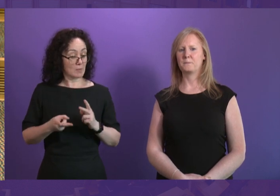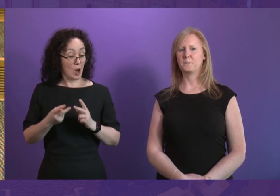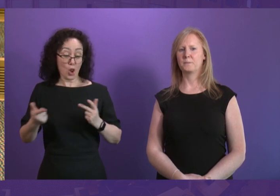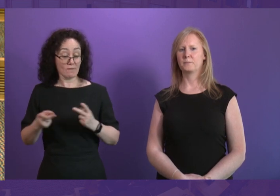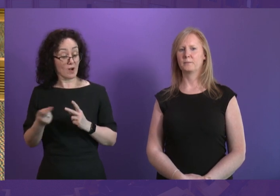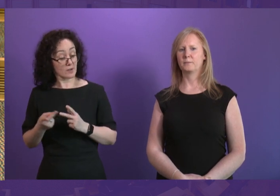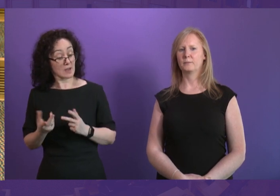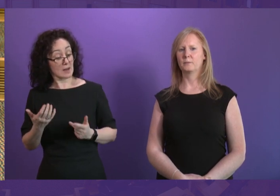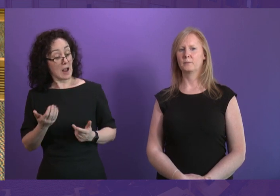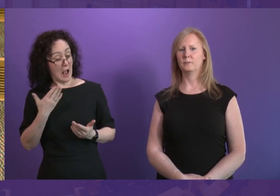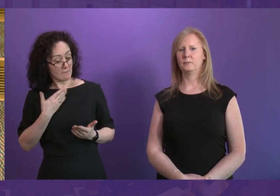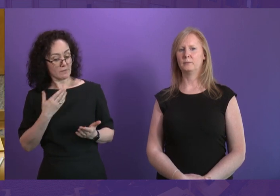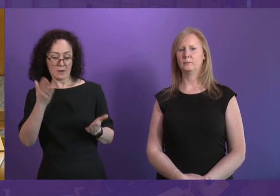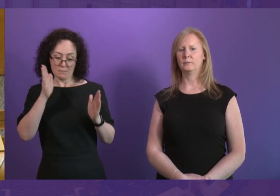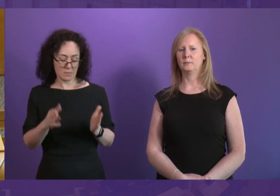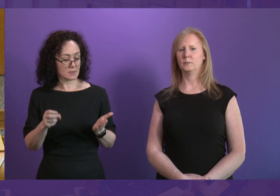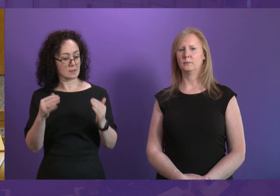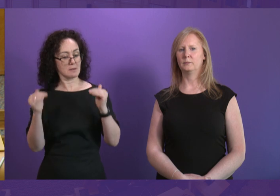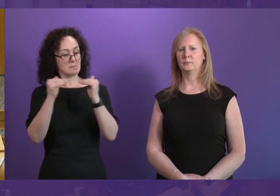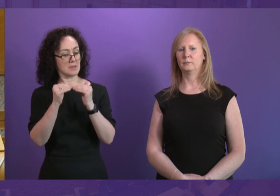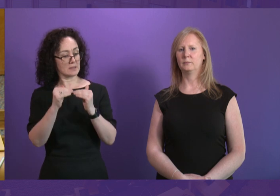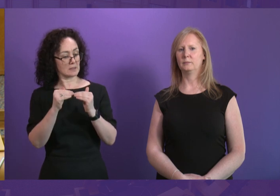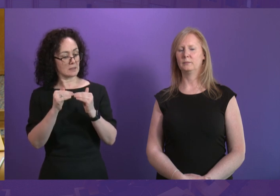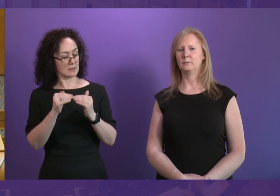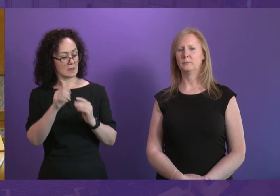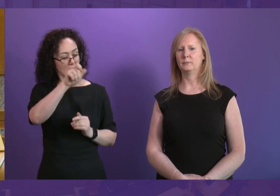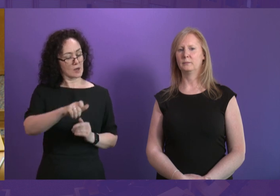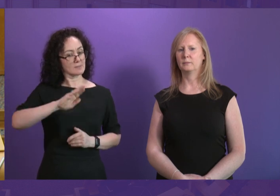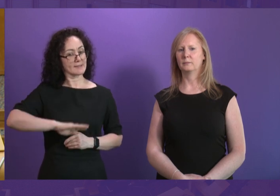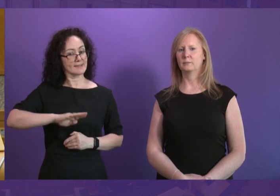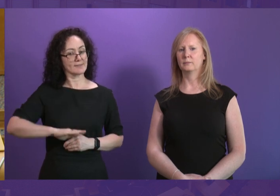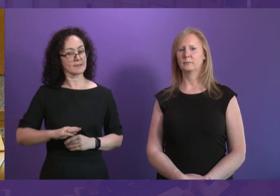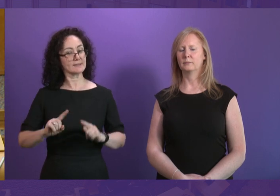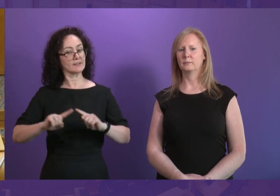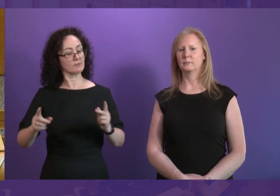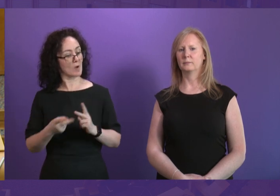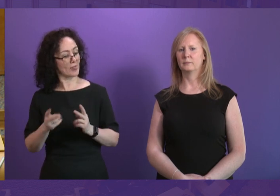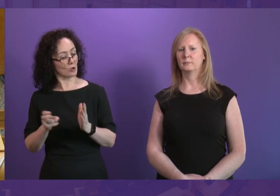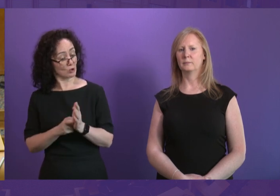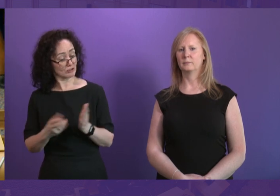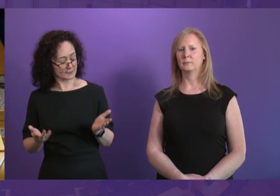targets. That is a good thing. When it comes to amendments or adjustments, I am not sure